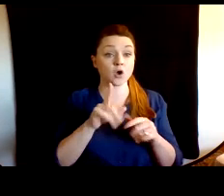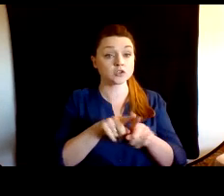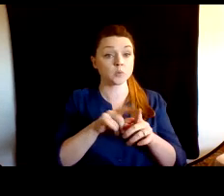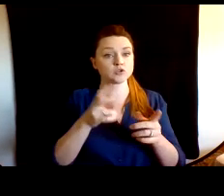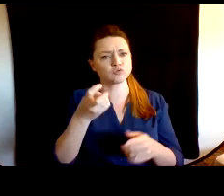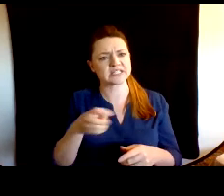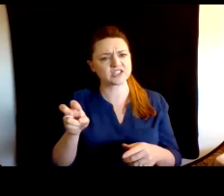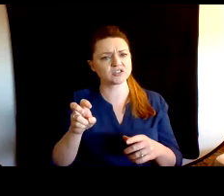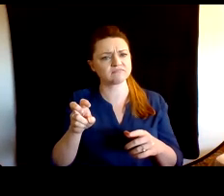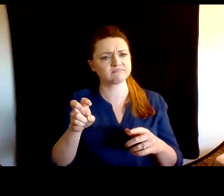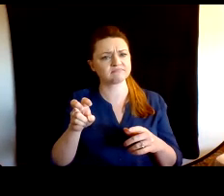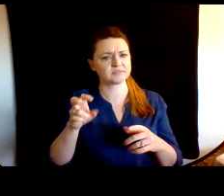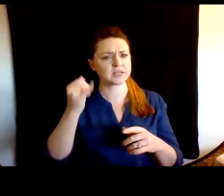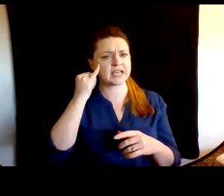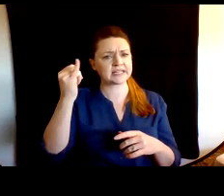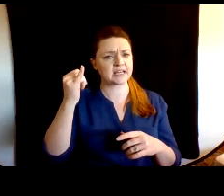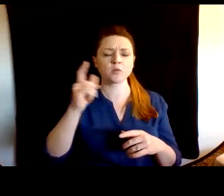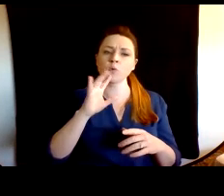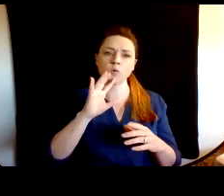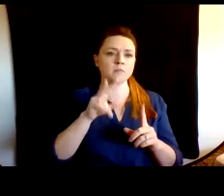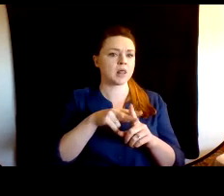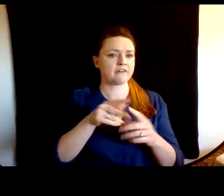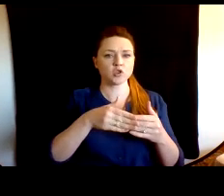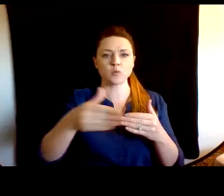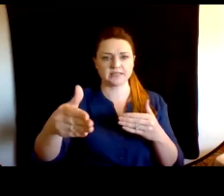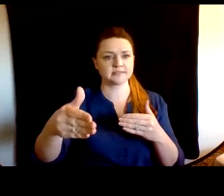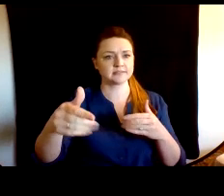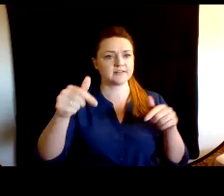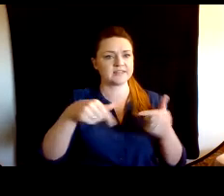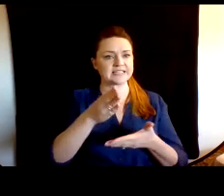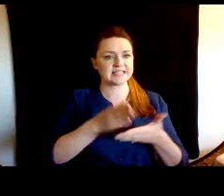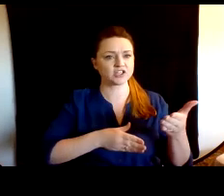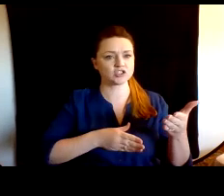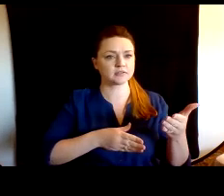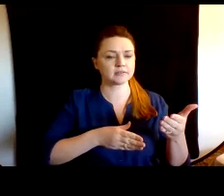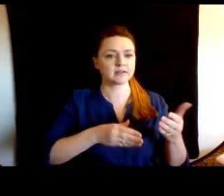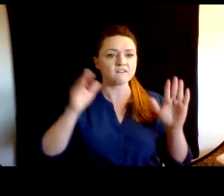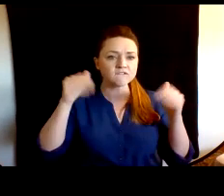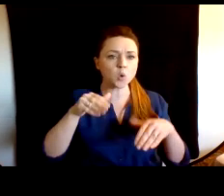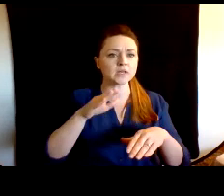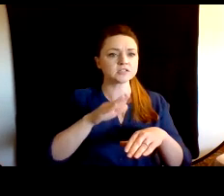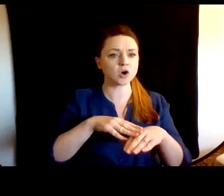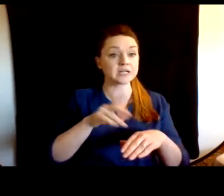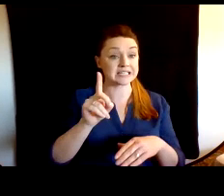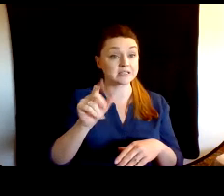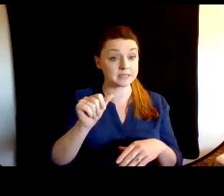to the framework that we'll be using pretty much throughout the rest of this section. And that is a focus on disability justice.